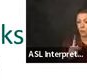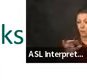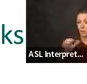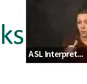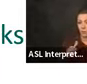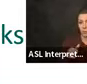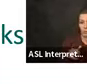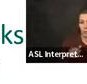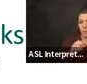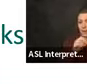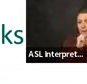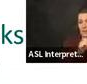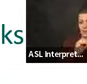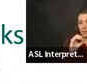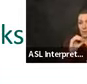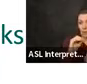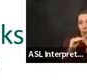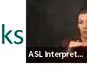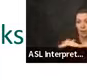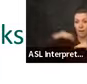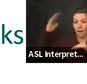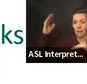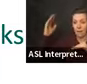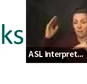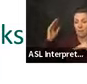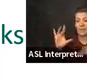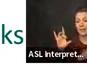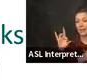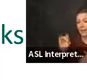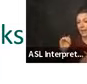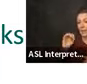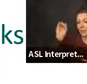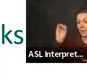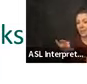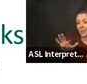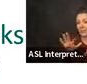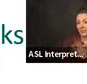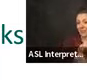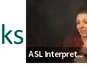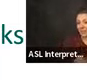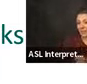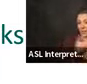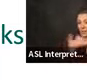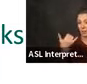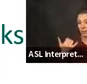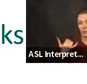that 80% of the total population was fully vaccinated. Currently, we have not met that criteria.